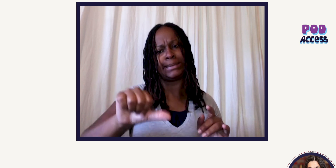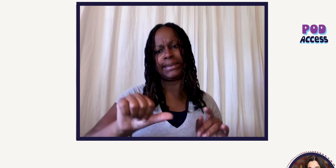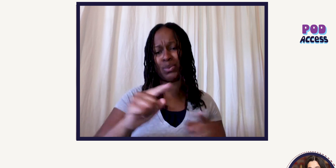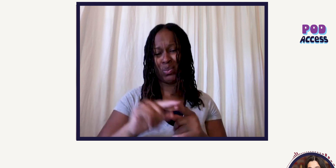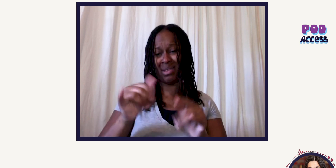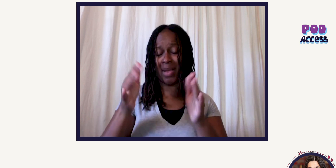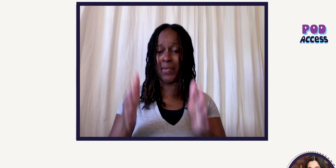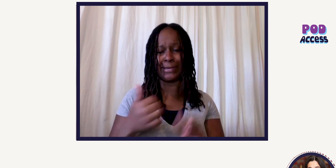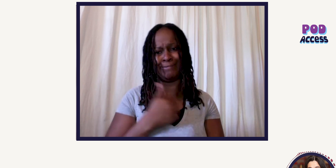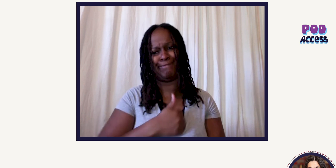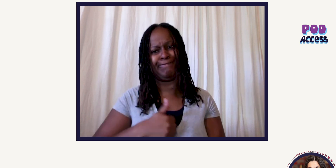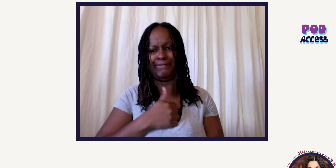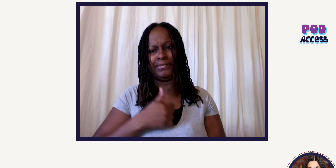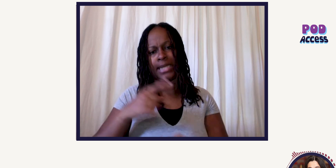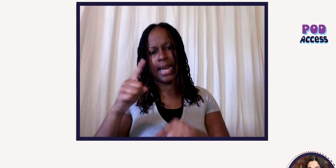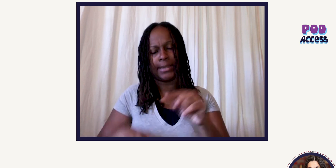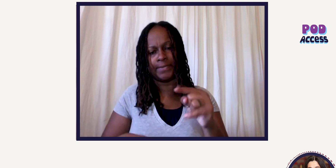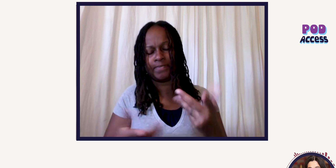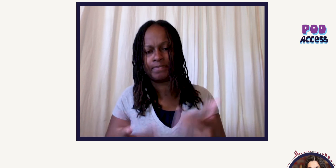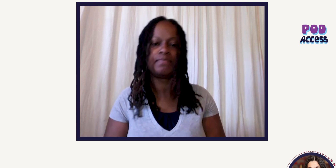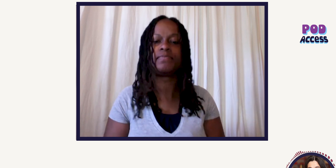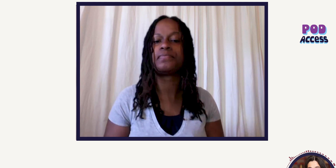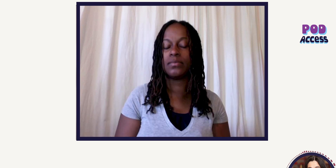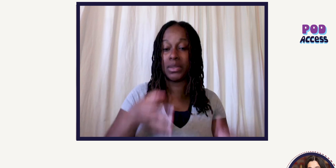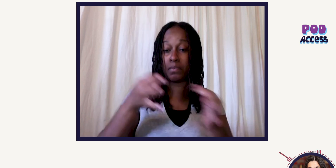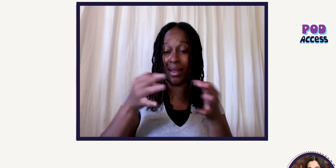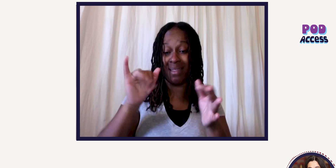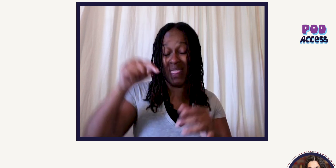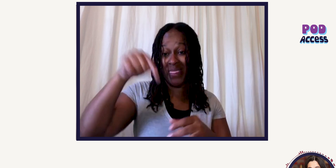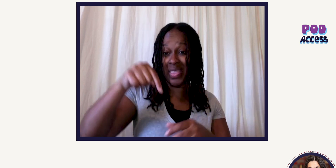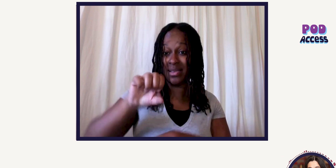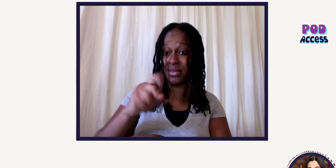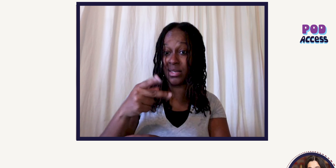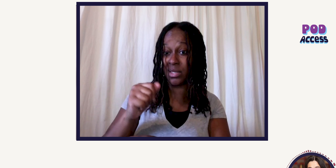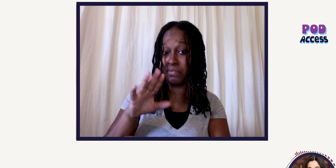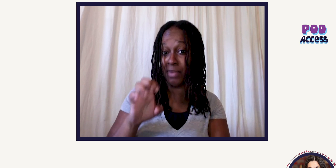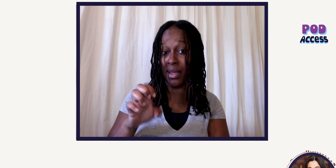explaining this is a space for disabled people only, disabled people first, or something like that and give some rationale